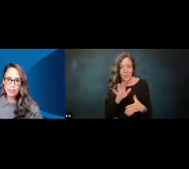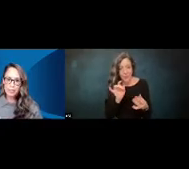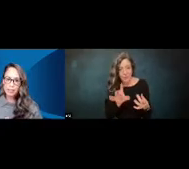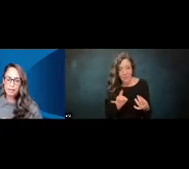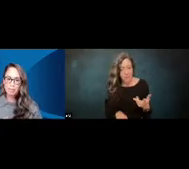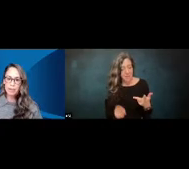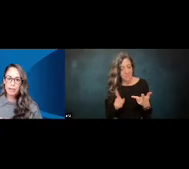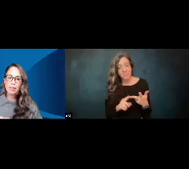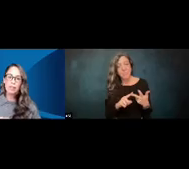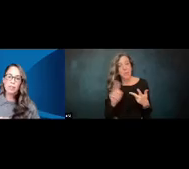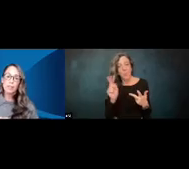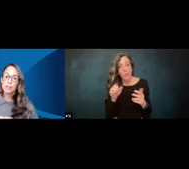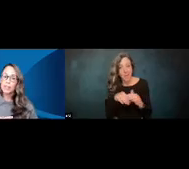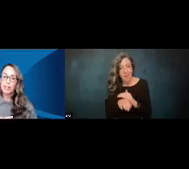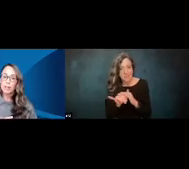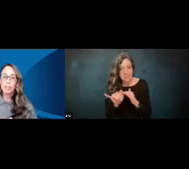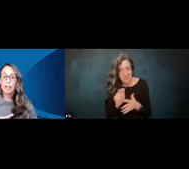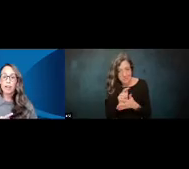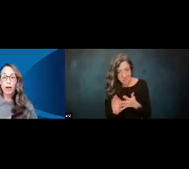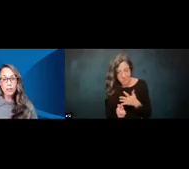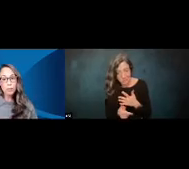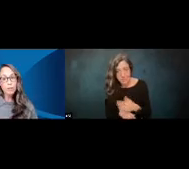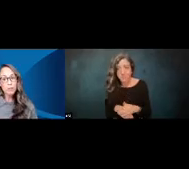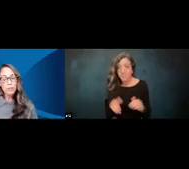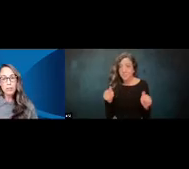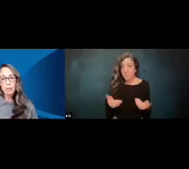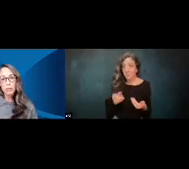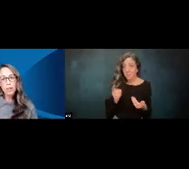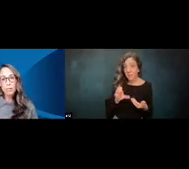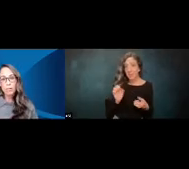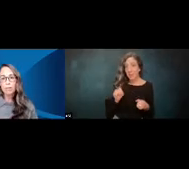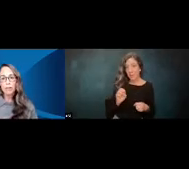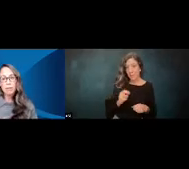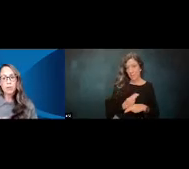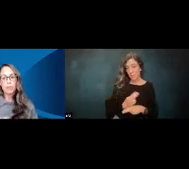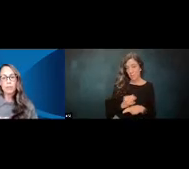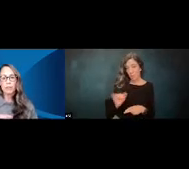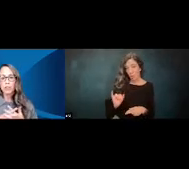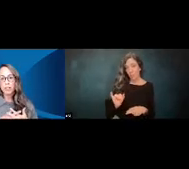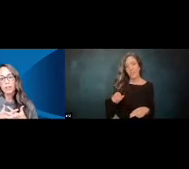the series. The introductory document can also be used as a really helpful framing tool when you're